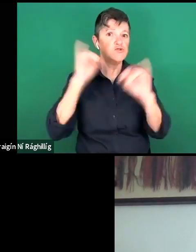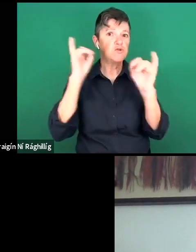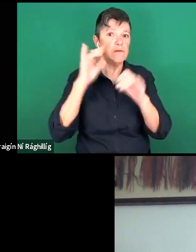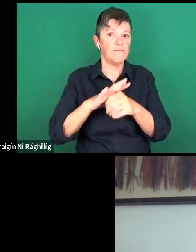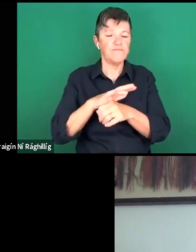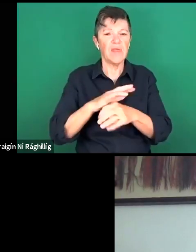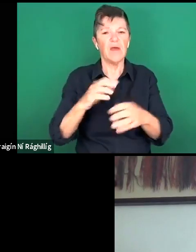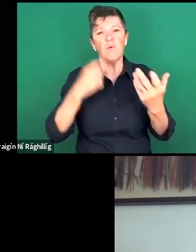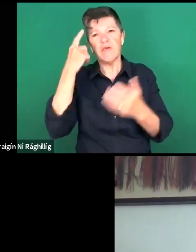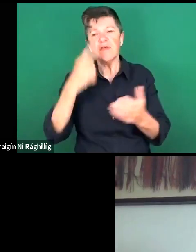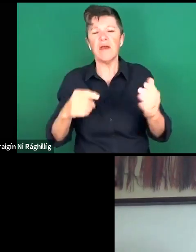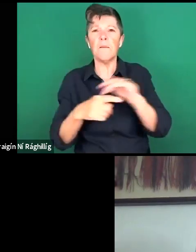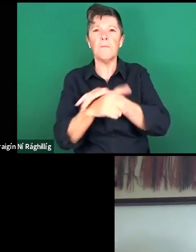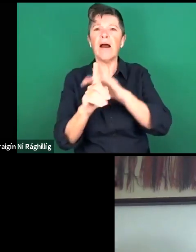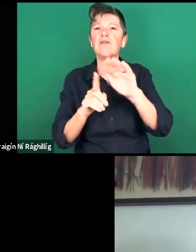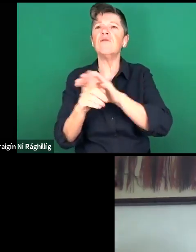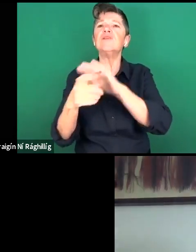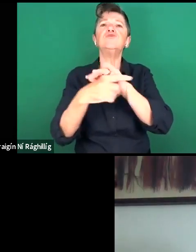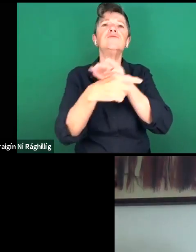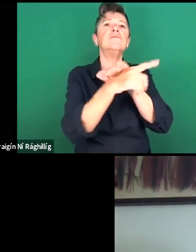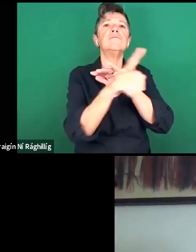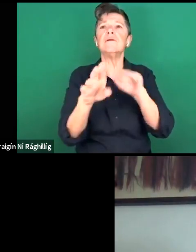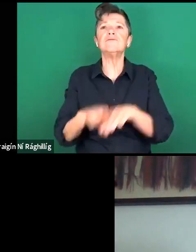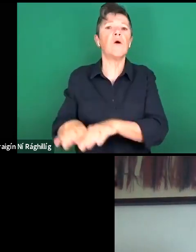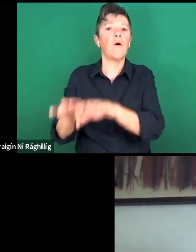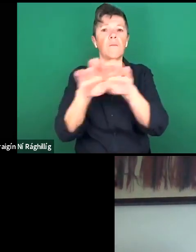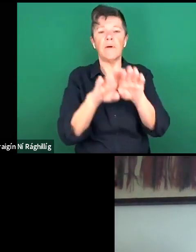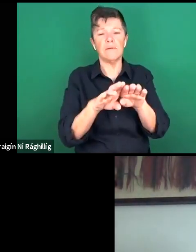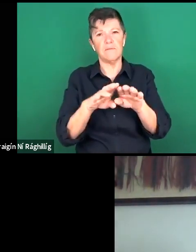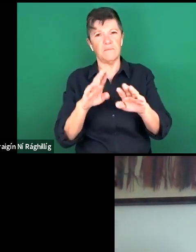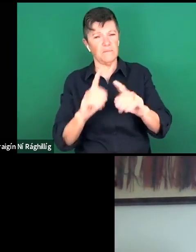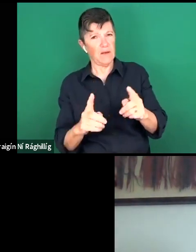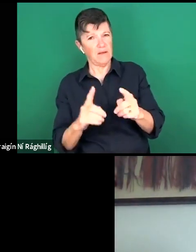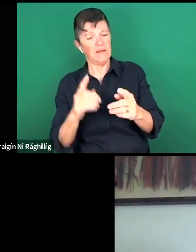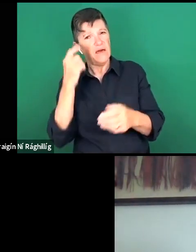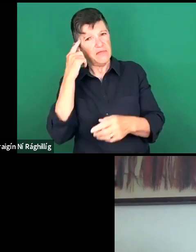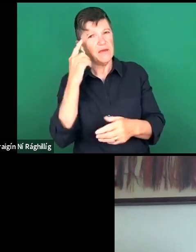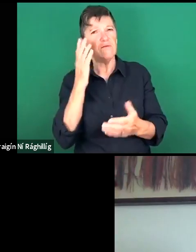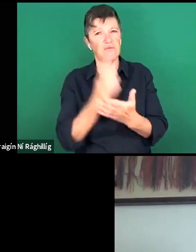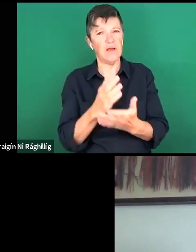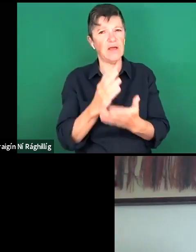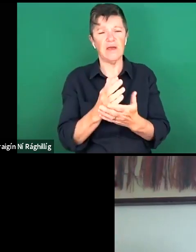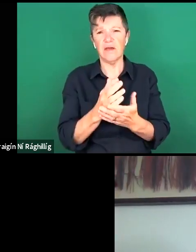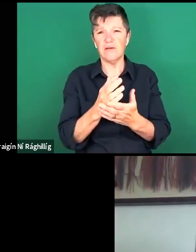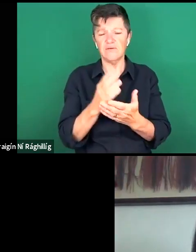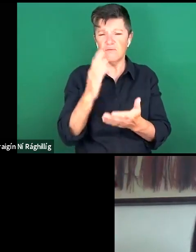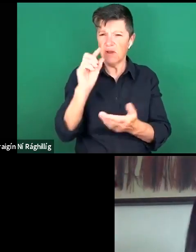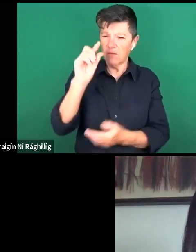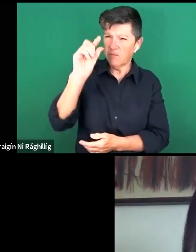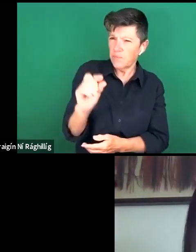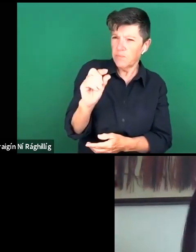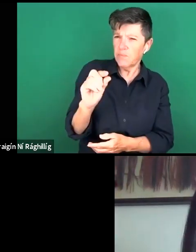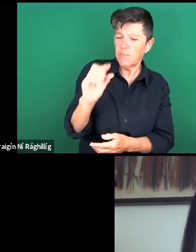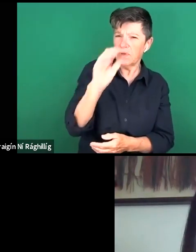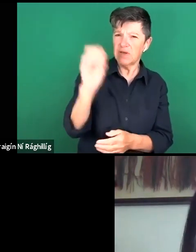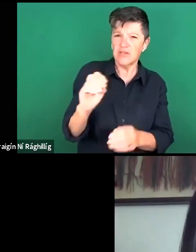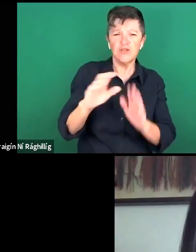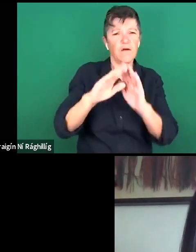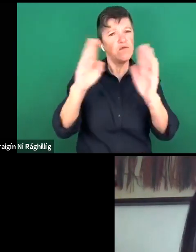in another part of the world and the populations and colonies are not included in the order of rule